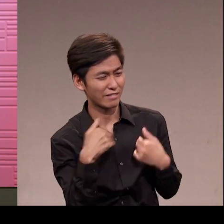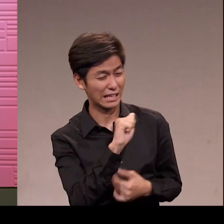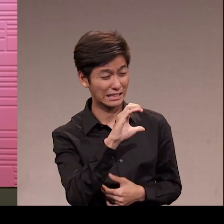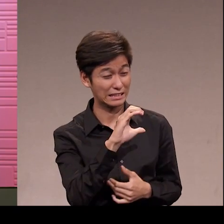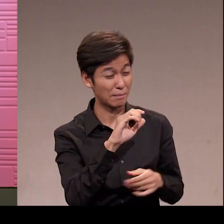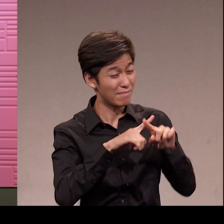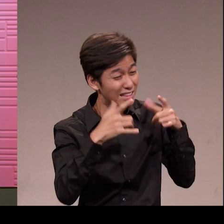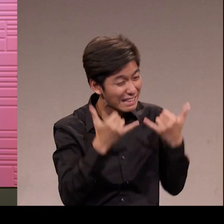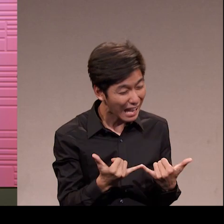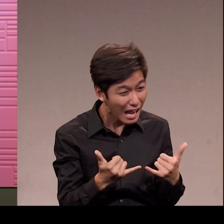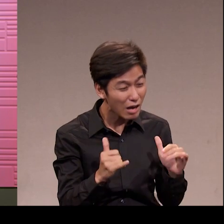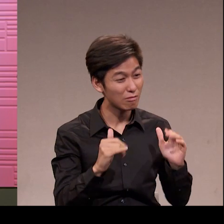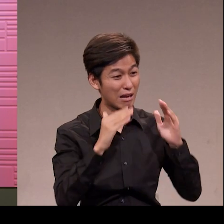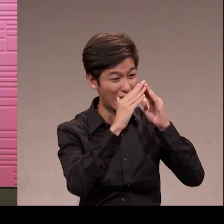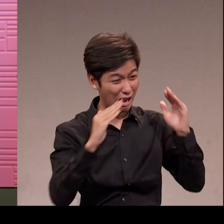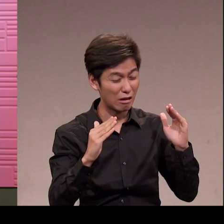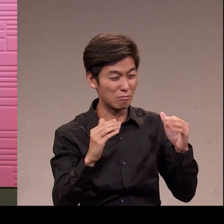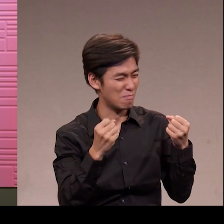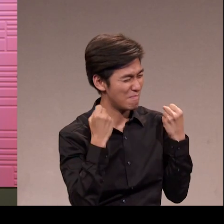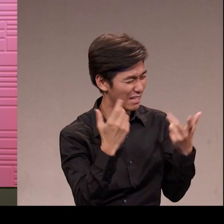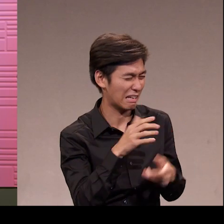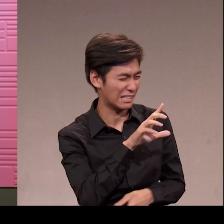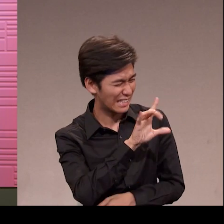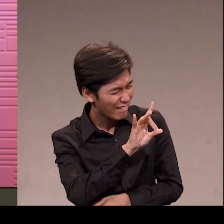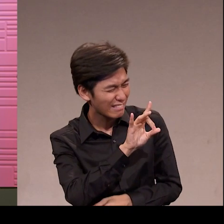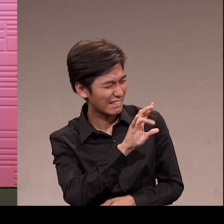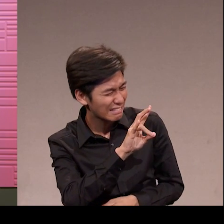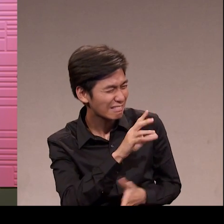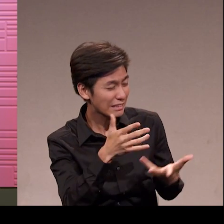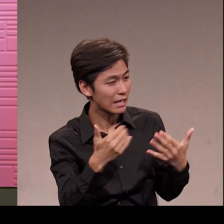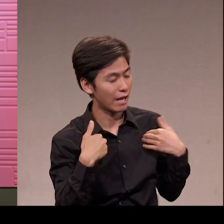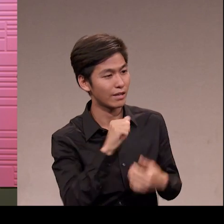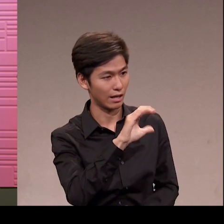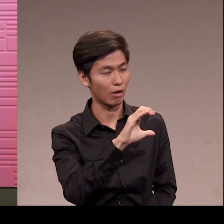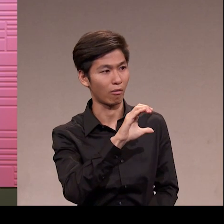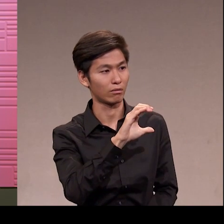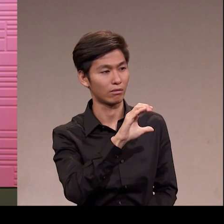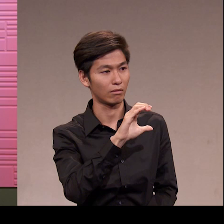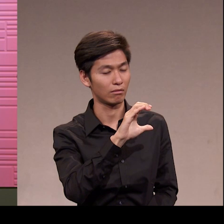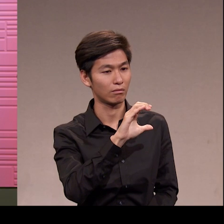Now for every 10 households, every 7 or 8 will have air cons installed in their homes.